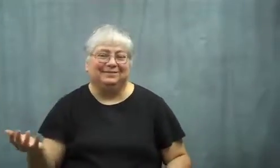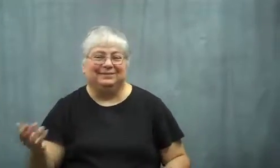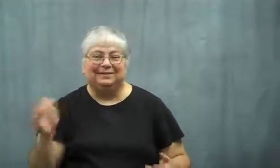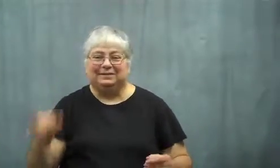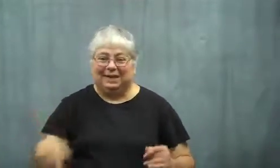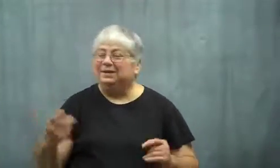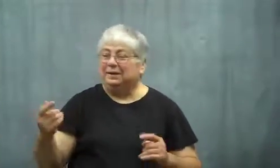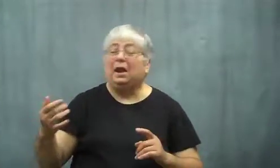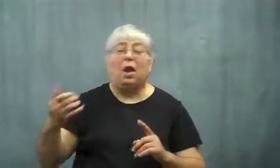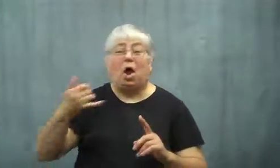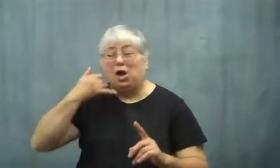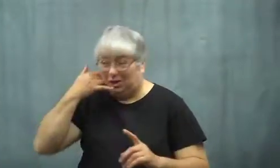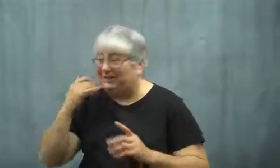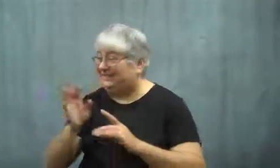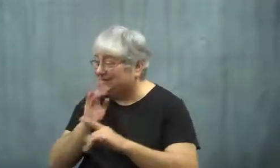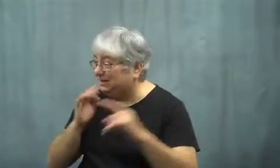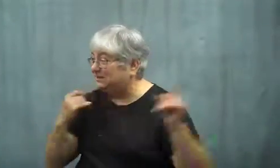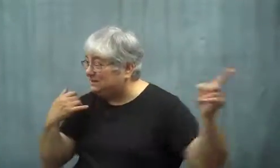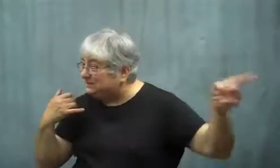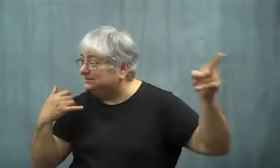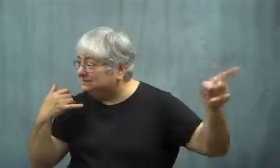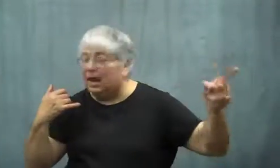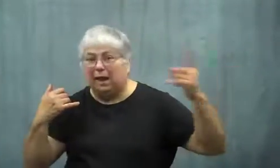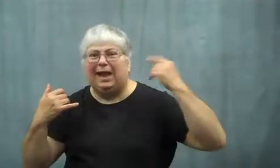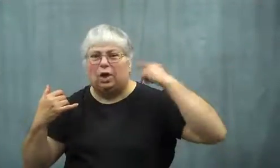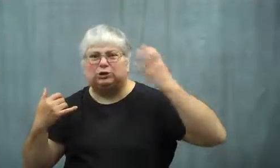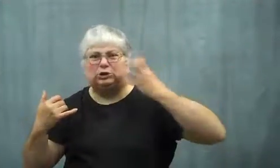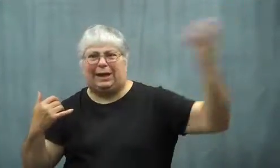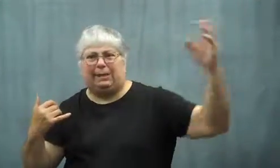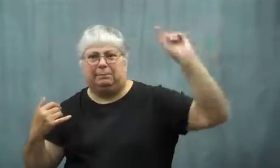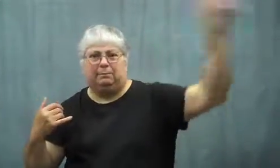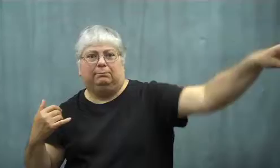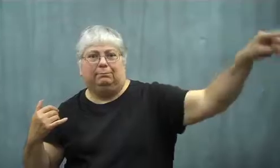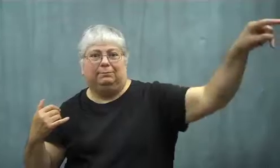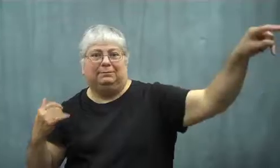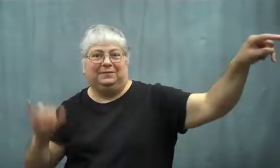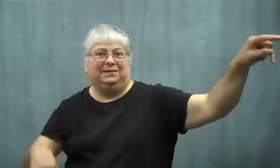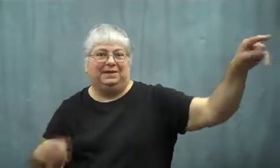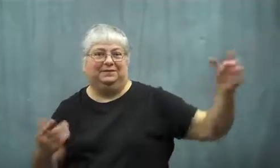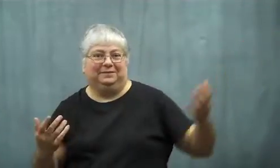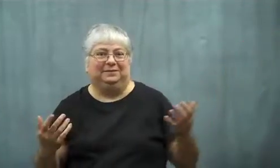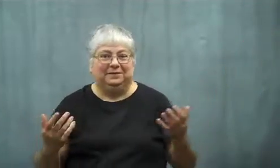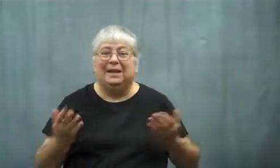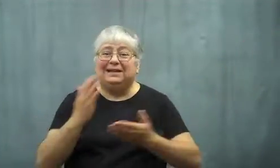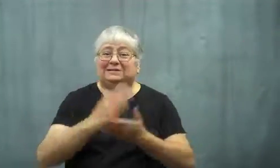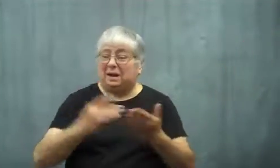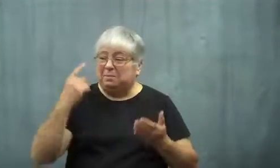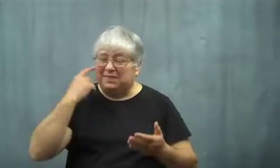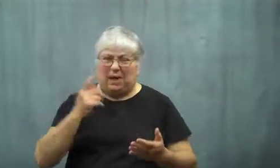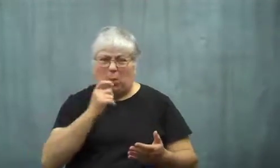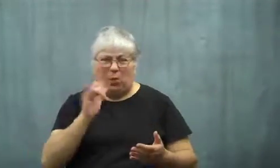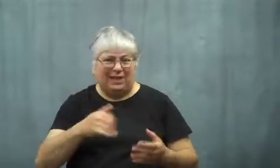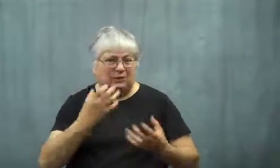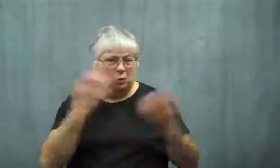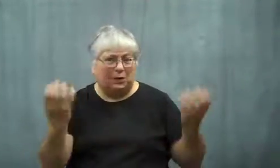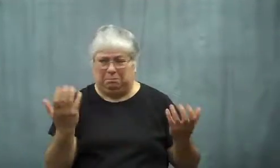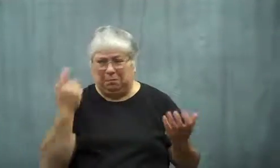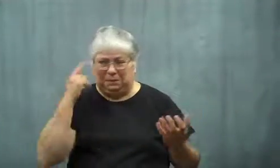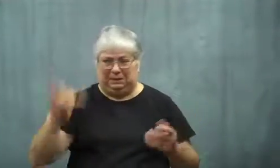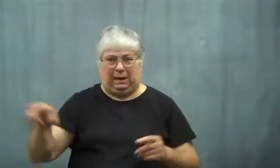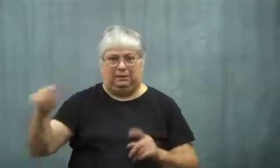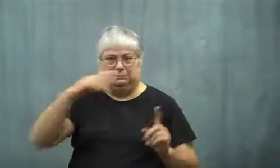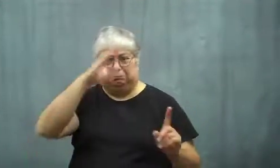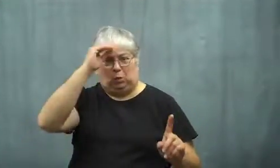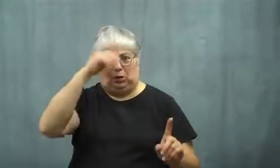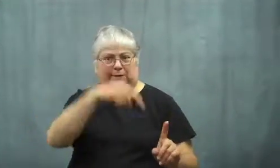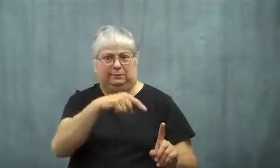Screams could be heard in the background of those calls.